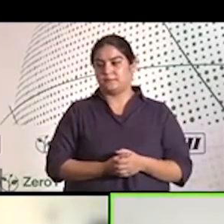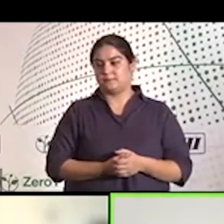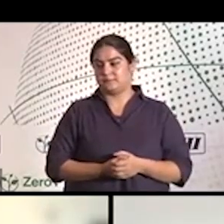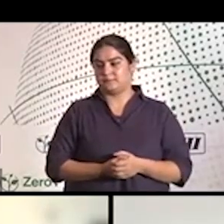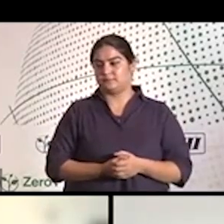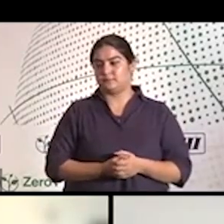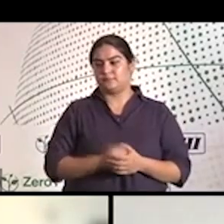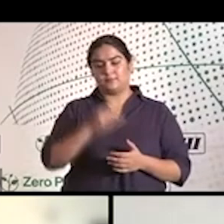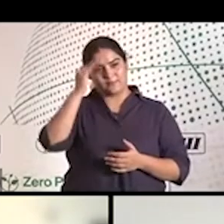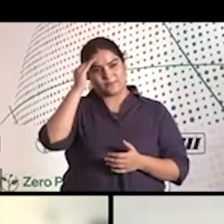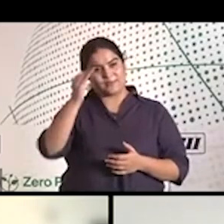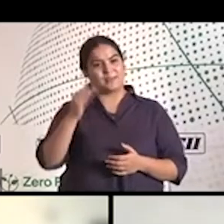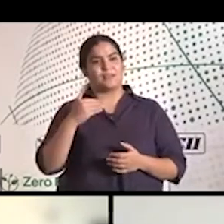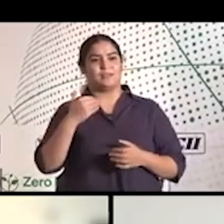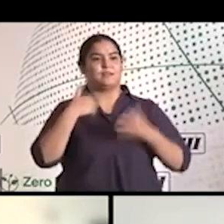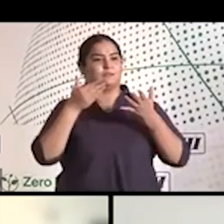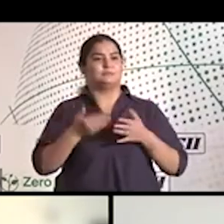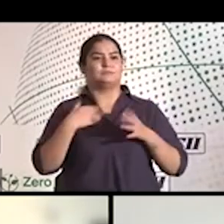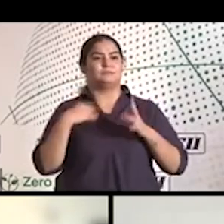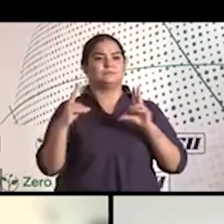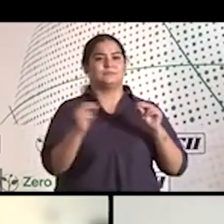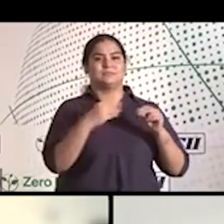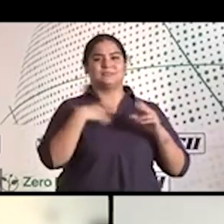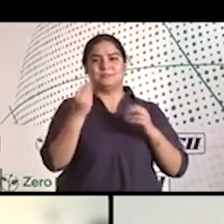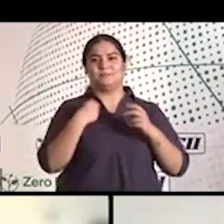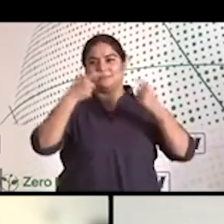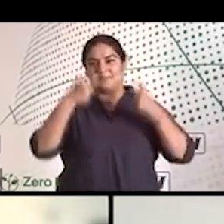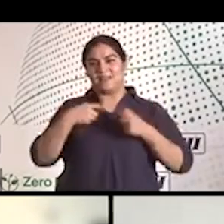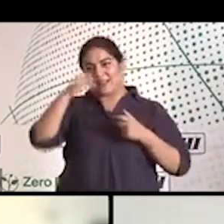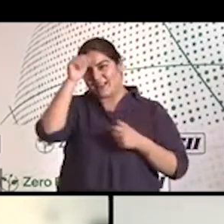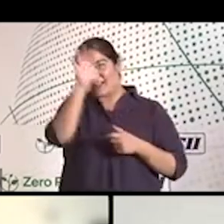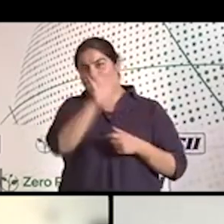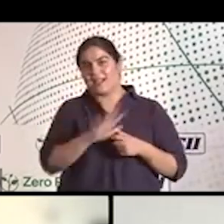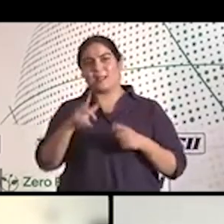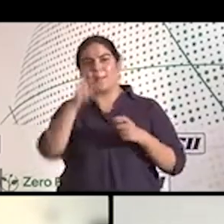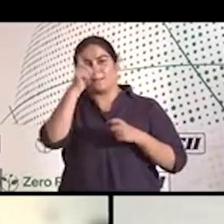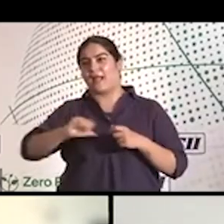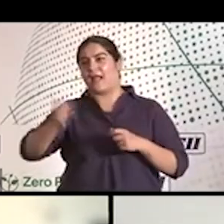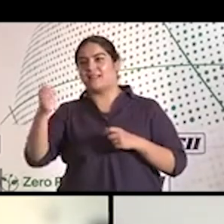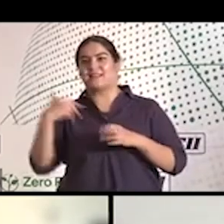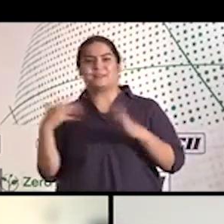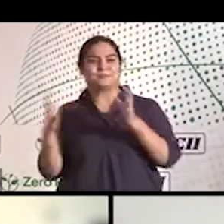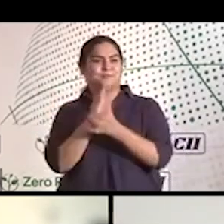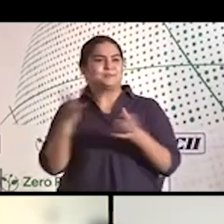everybody. It's great to be here in person in India. Missed the other panelists who are electronic